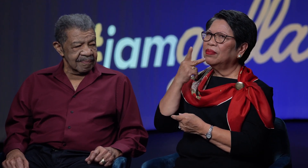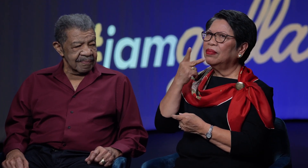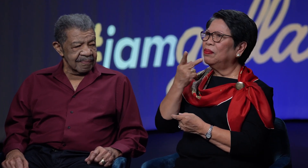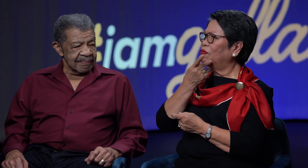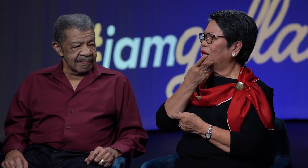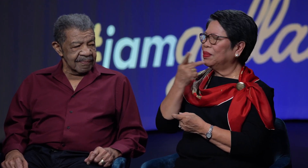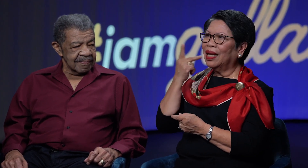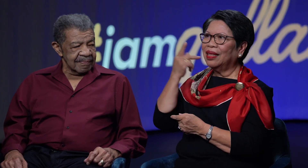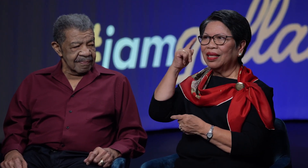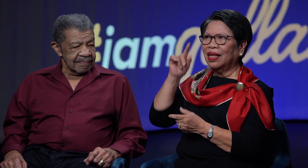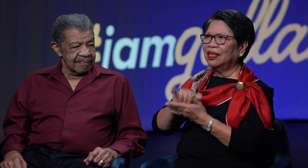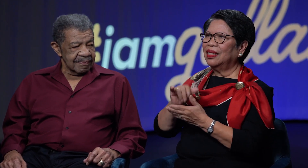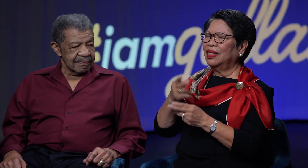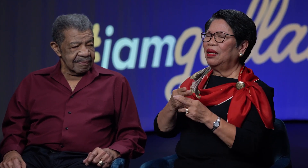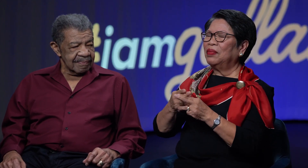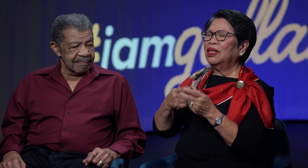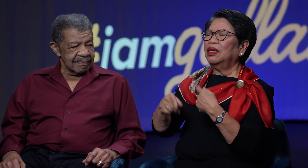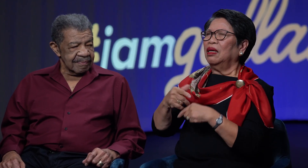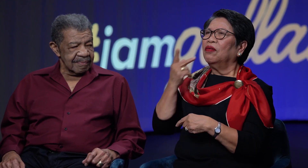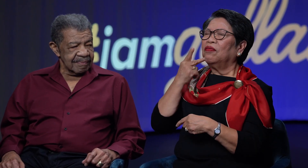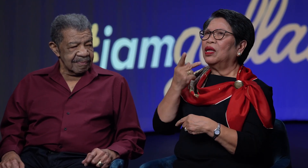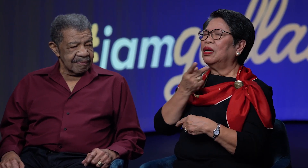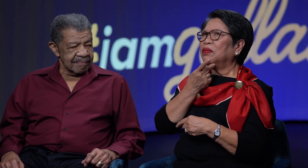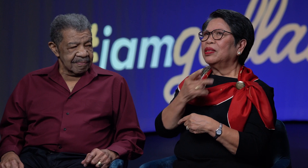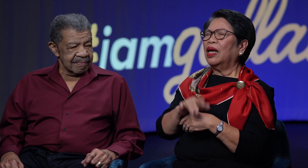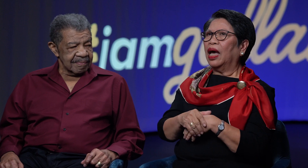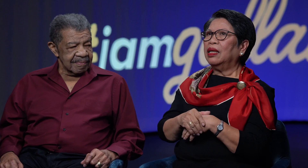Dan Phillips I think this was his sign name.